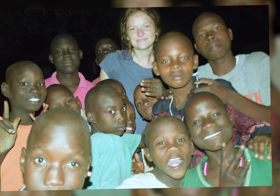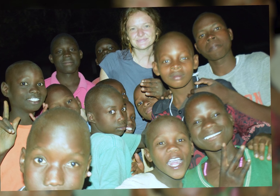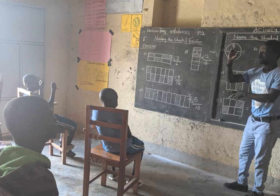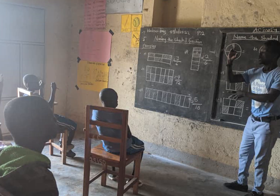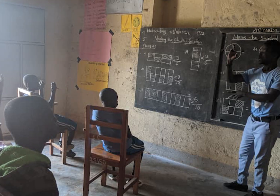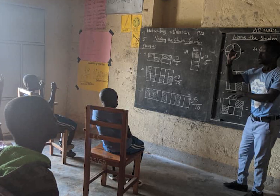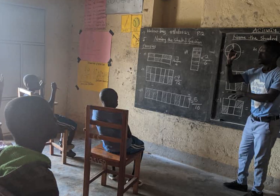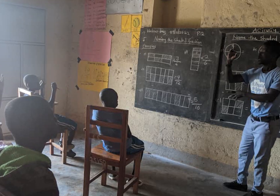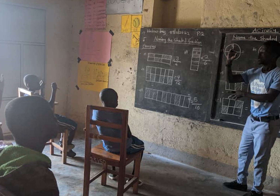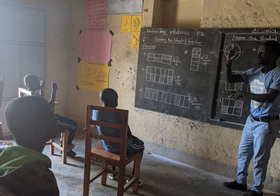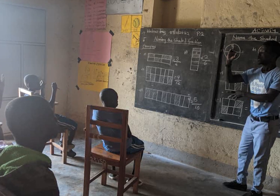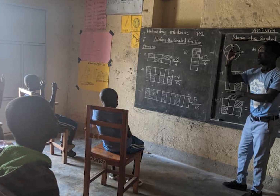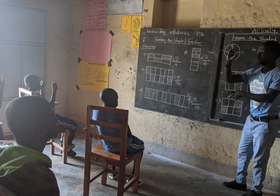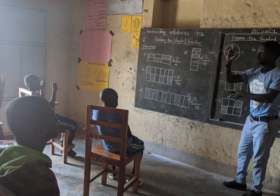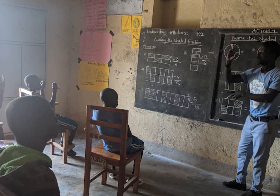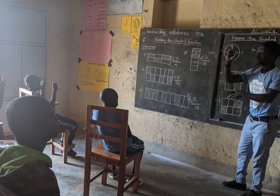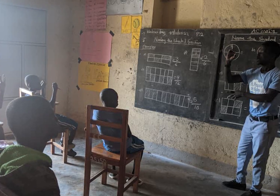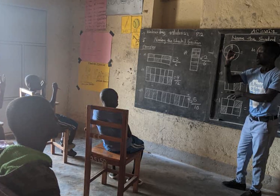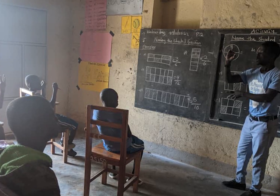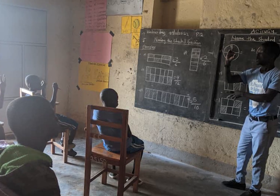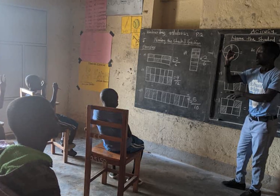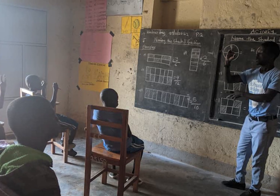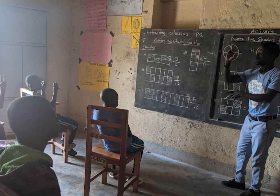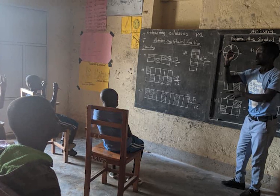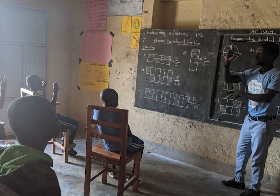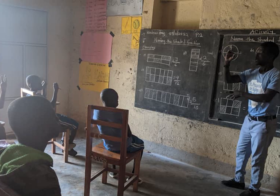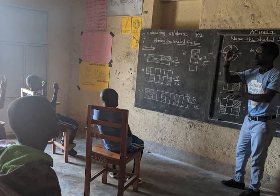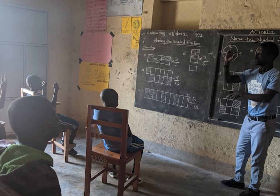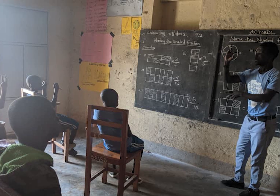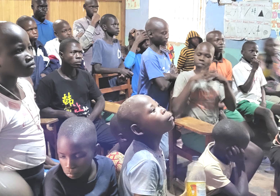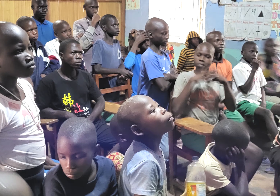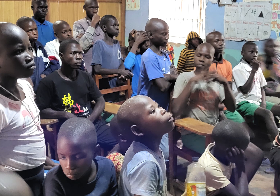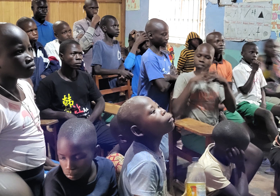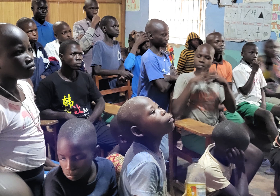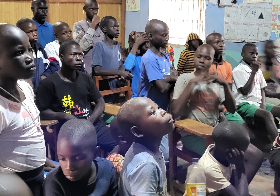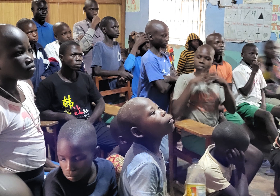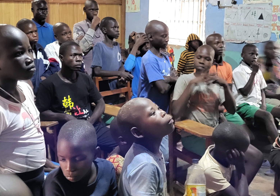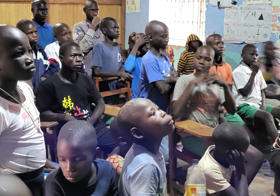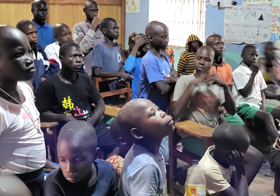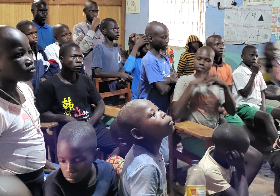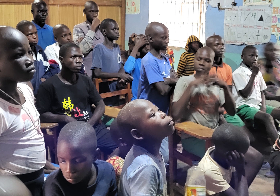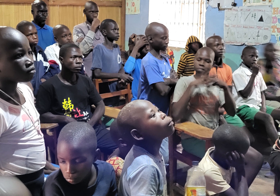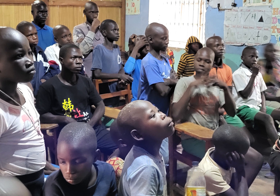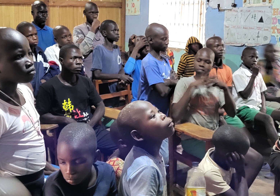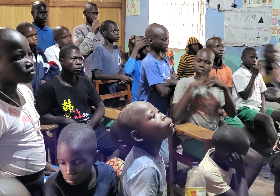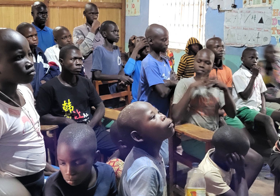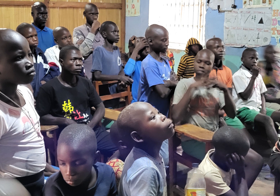hoping that we will take them and we have to send them back. We have to tell the taxi, take this kid back where you got them.